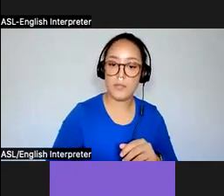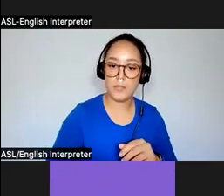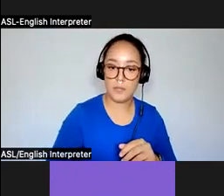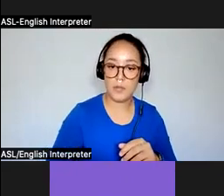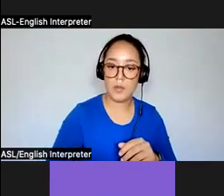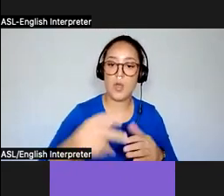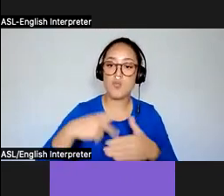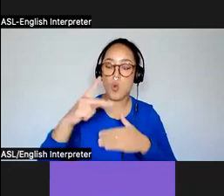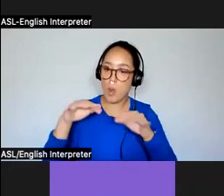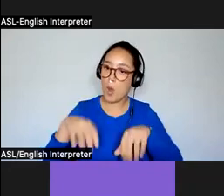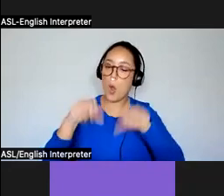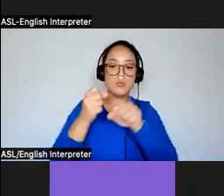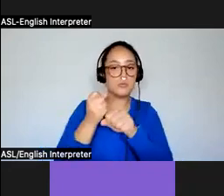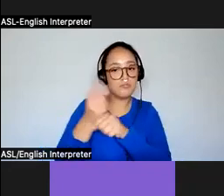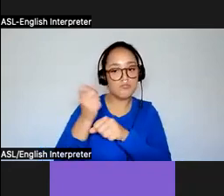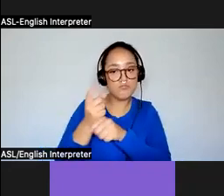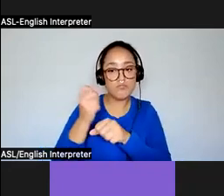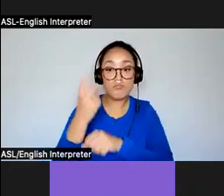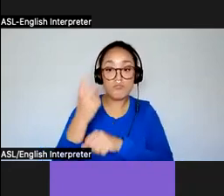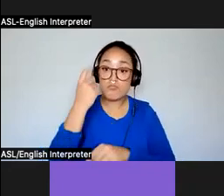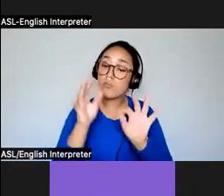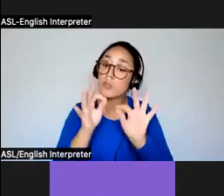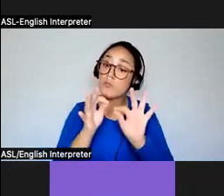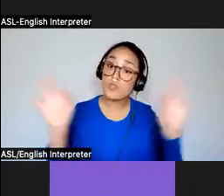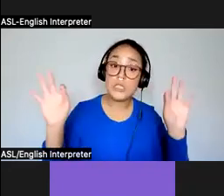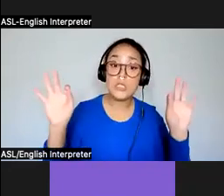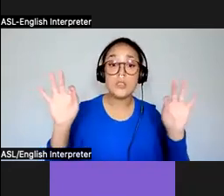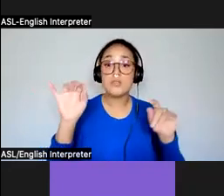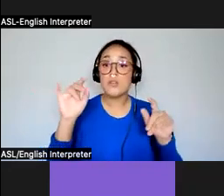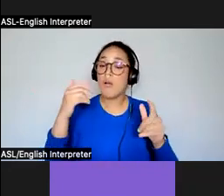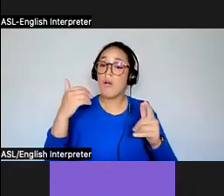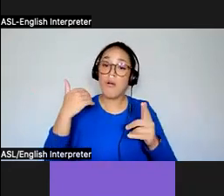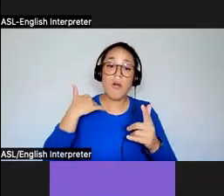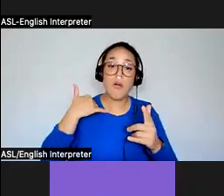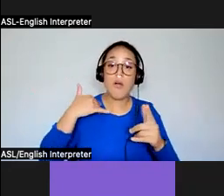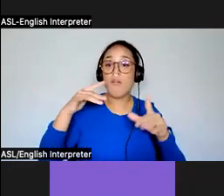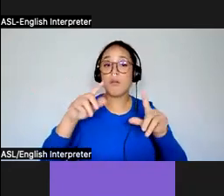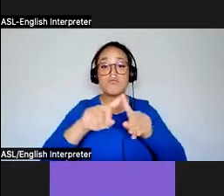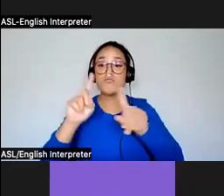And of course, we say it brings events to neighborhoods across Toronto, we're not bringing